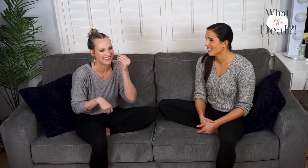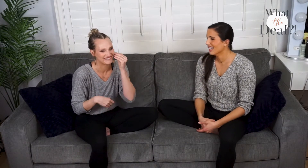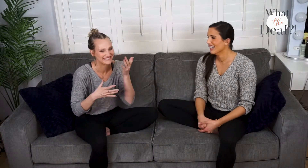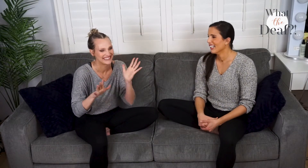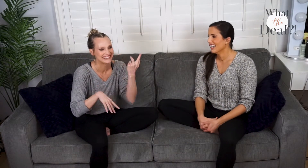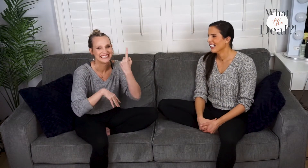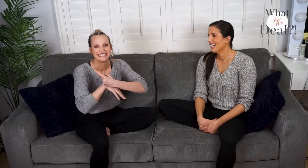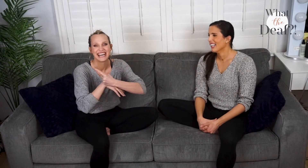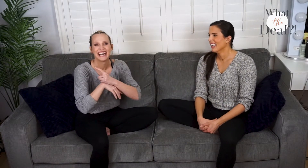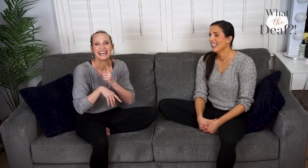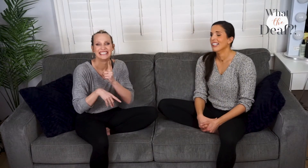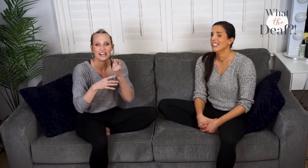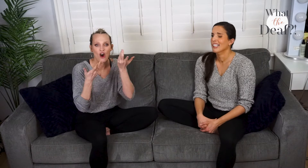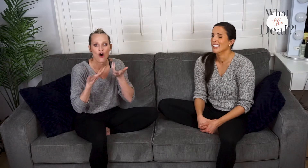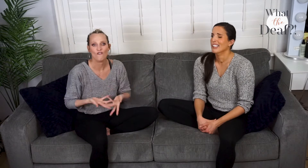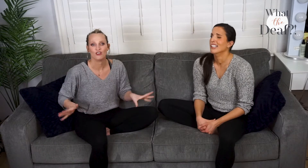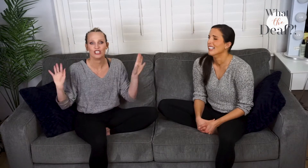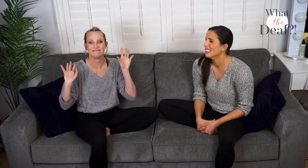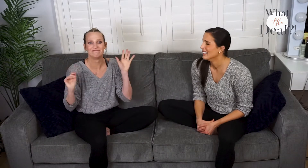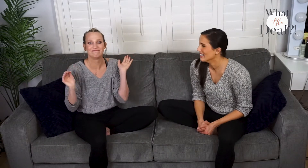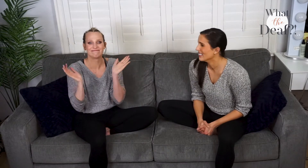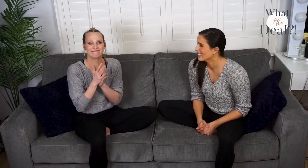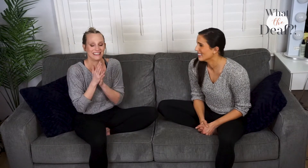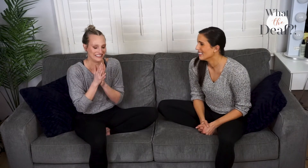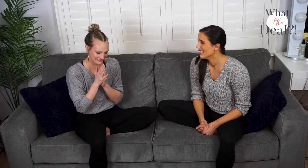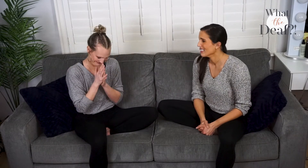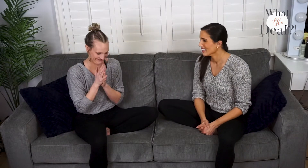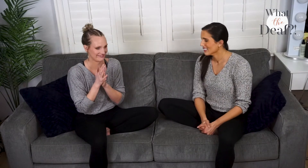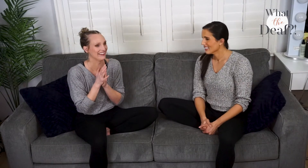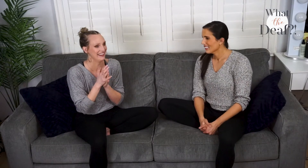"It's time to go home." Our day is over.